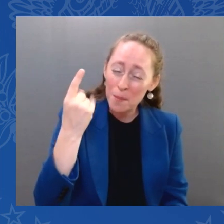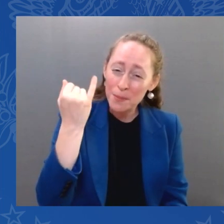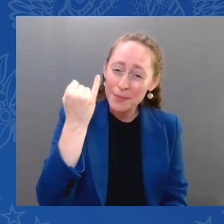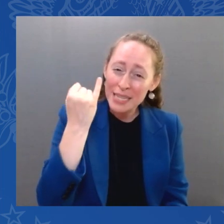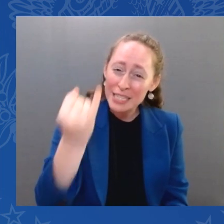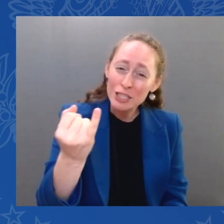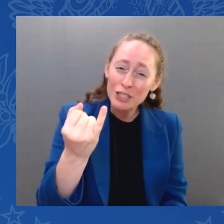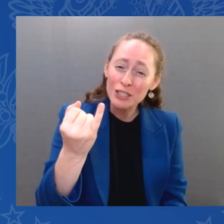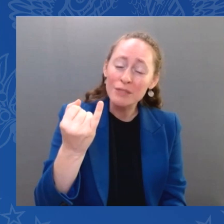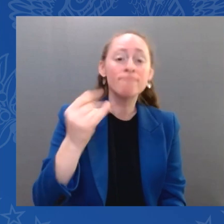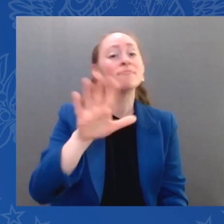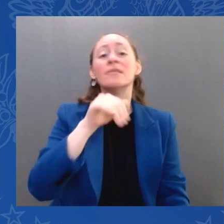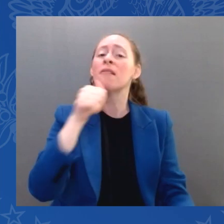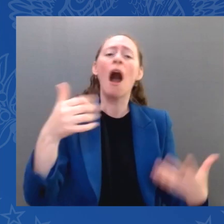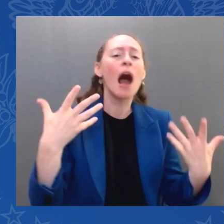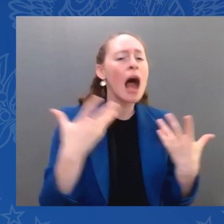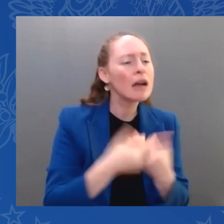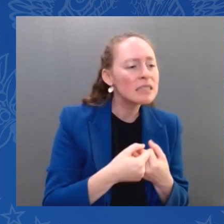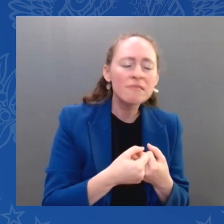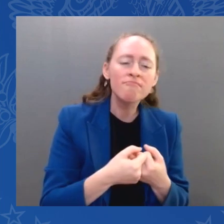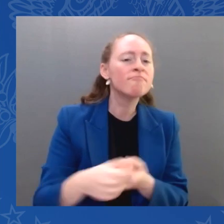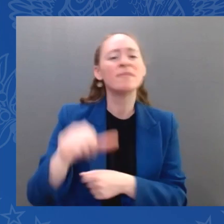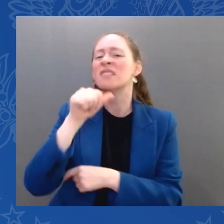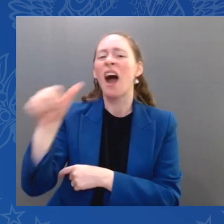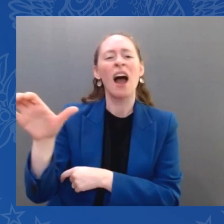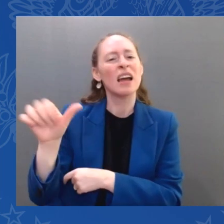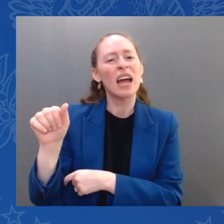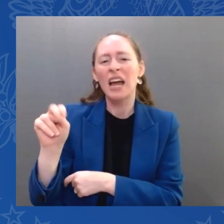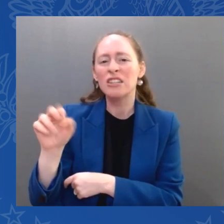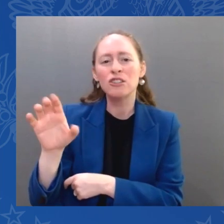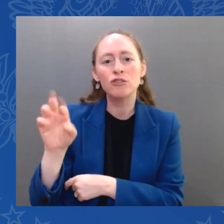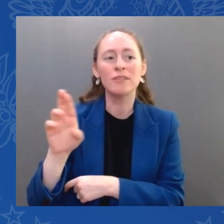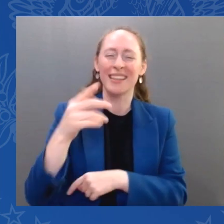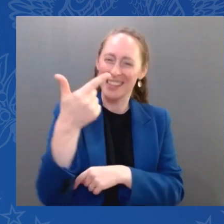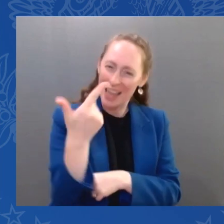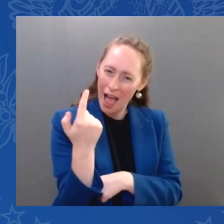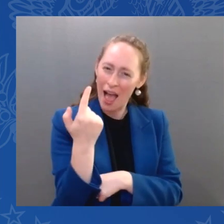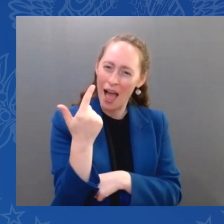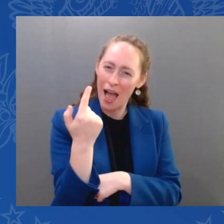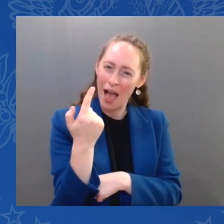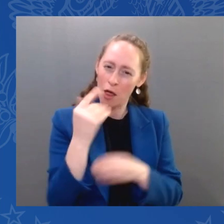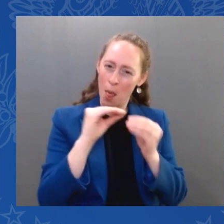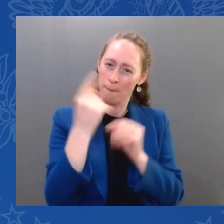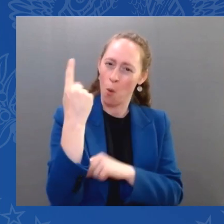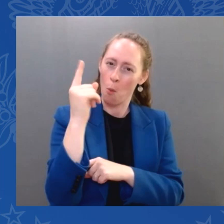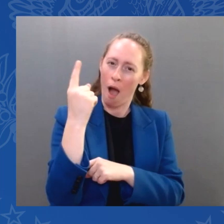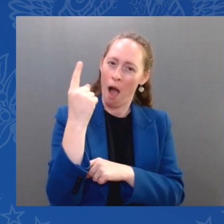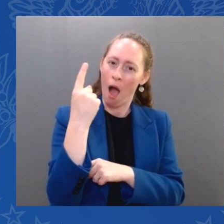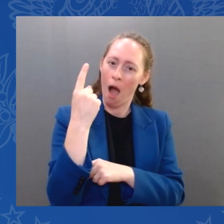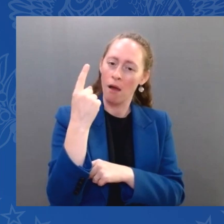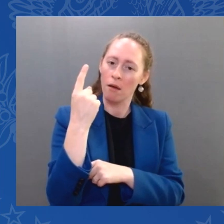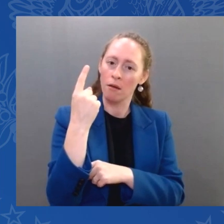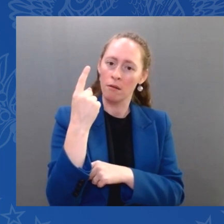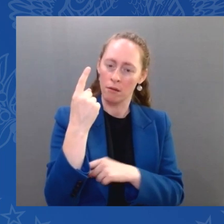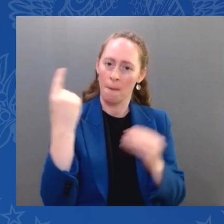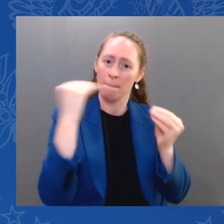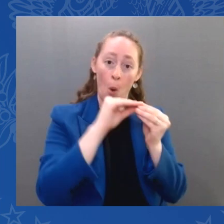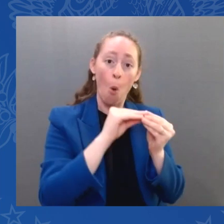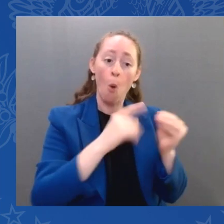And over the last two decades, more high-school [school-age] children have died from gun shots than on-duty police officers and active-duty military combined.